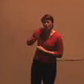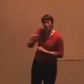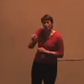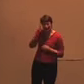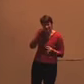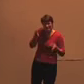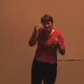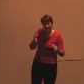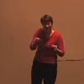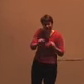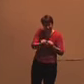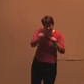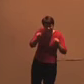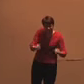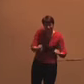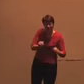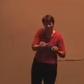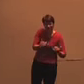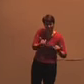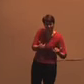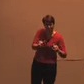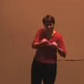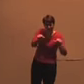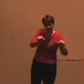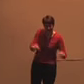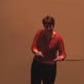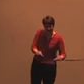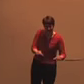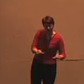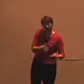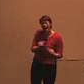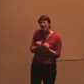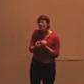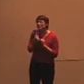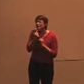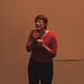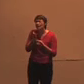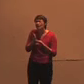of modern architecture and post-defining or no defining.